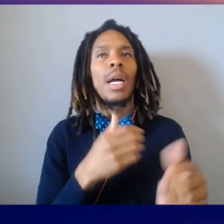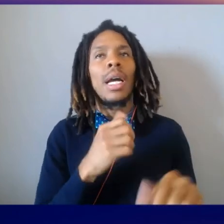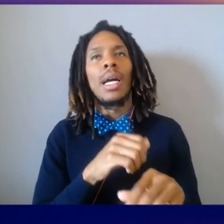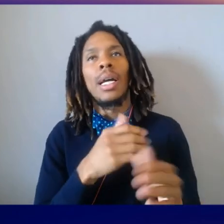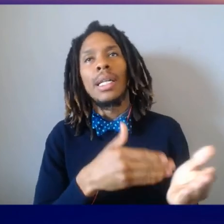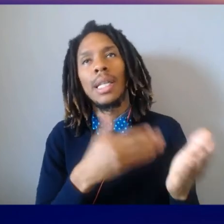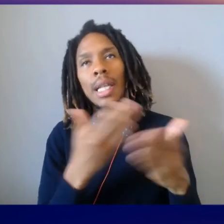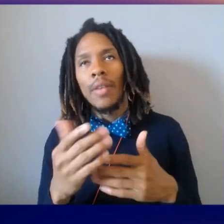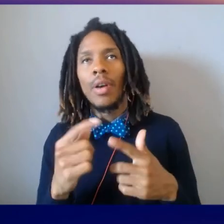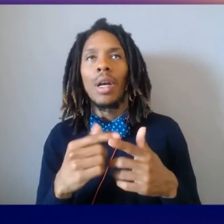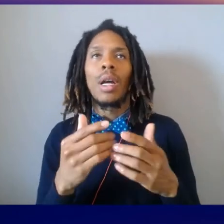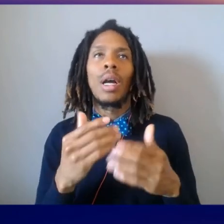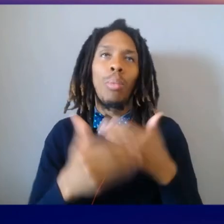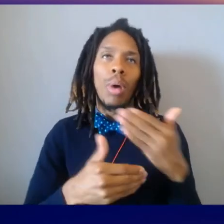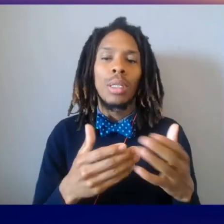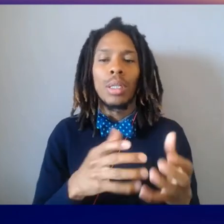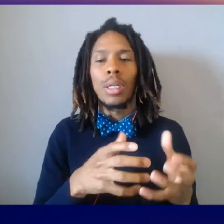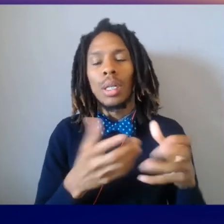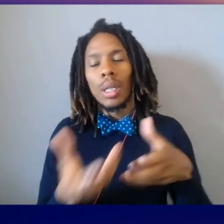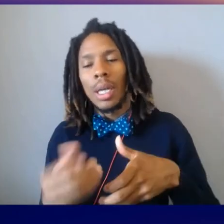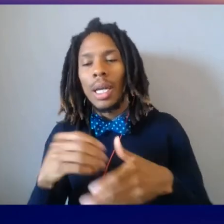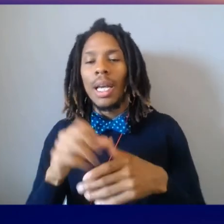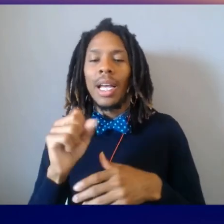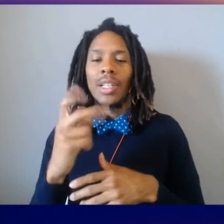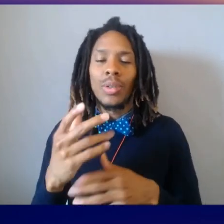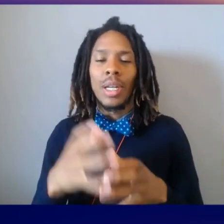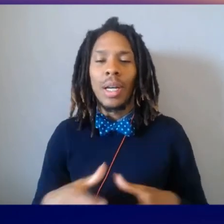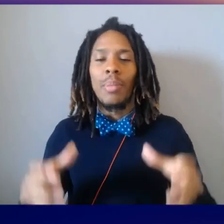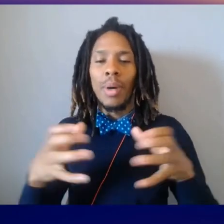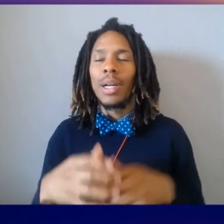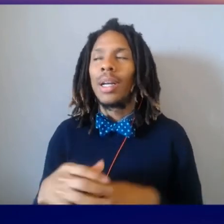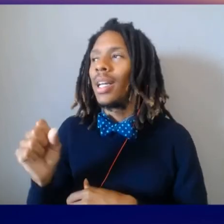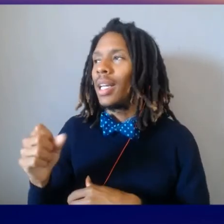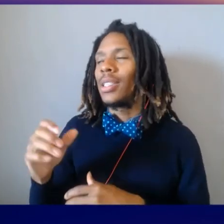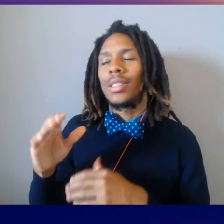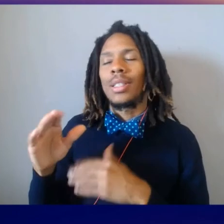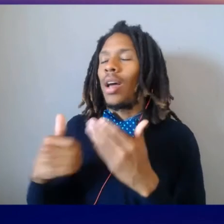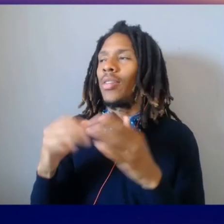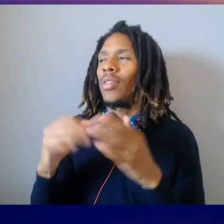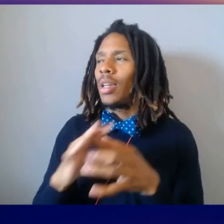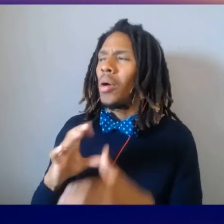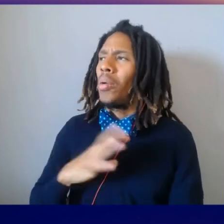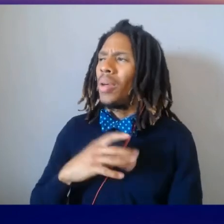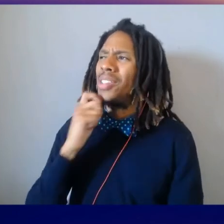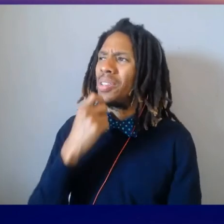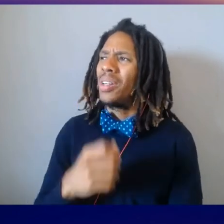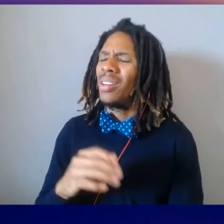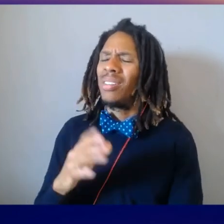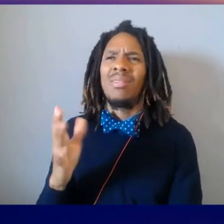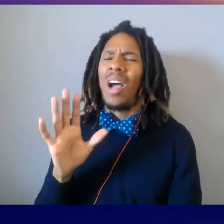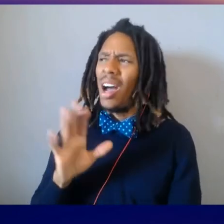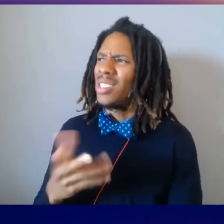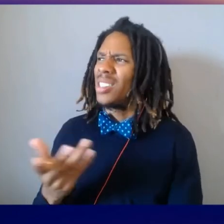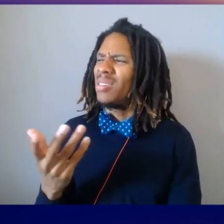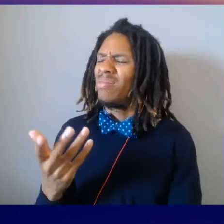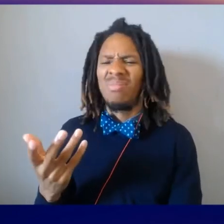Yeah. That's like speed of the essence at that point, right? - Yeah. Yeah. That is cool. Awesome. - Awesome. Yeah. All right. So, we have a couple of minutes left.